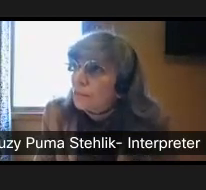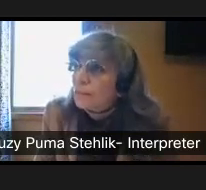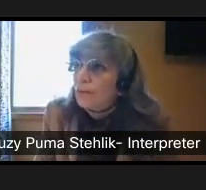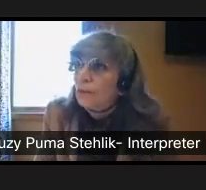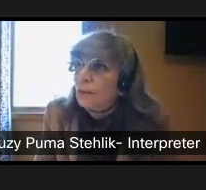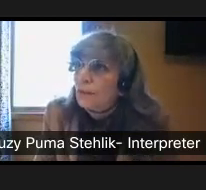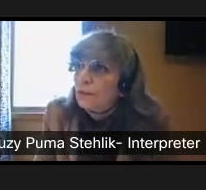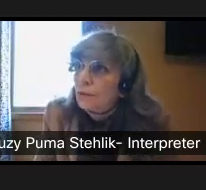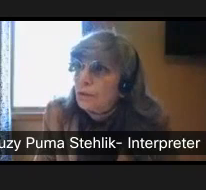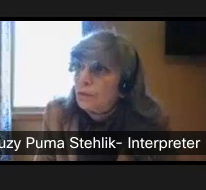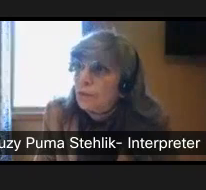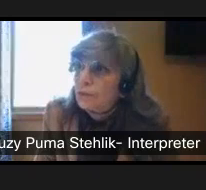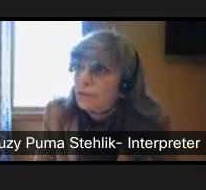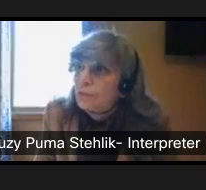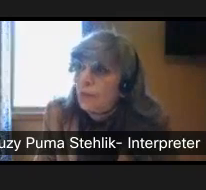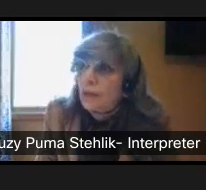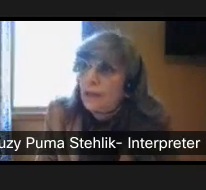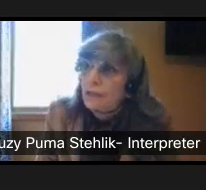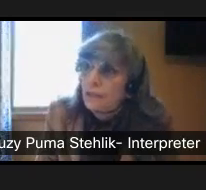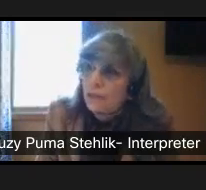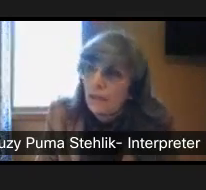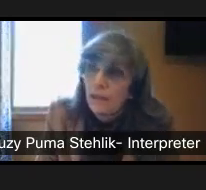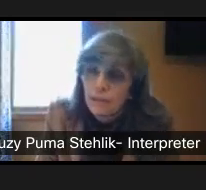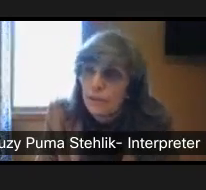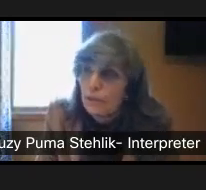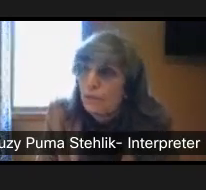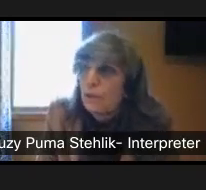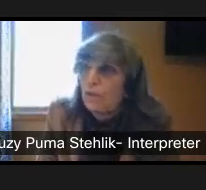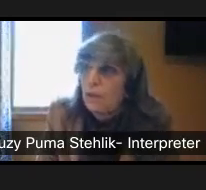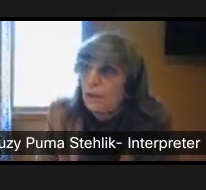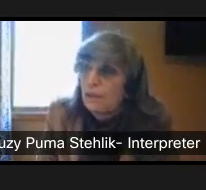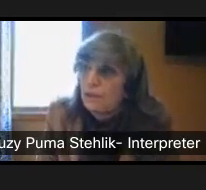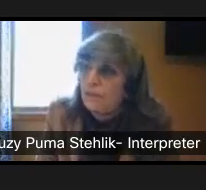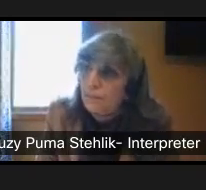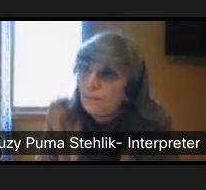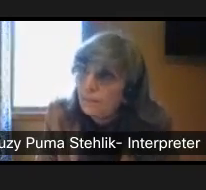Then continuous access, so I'll have access to.